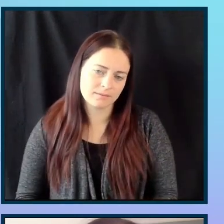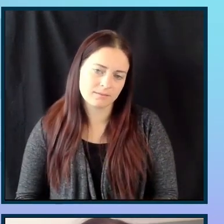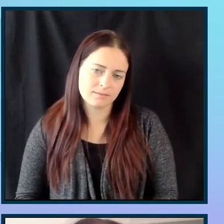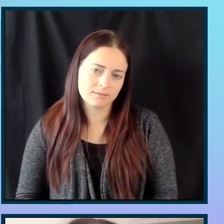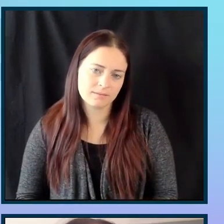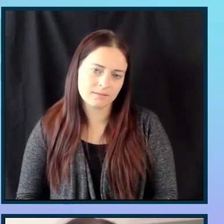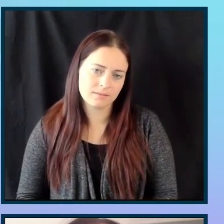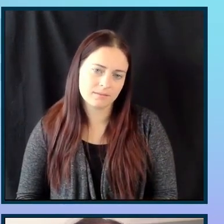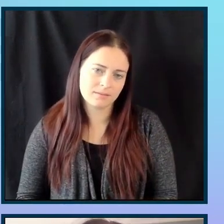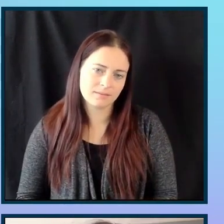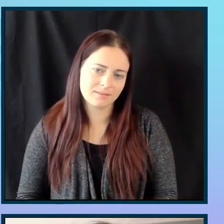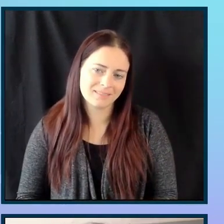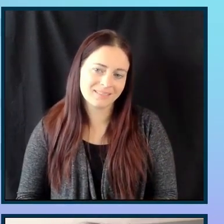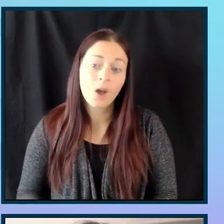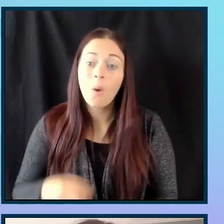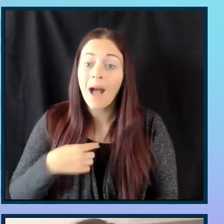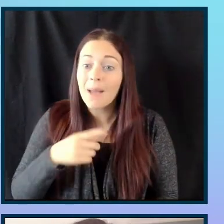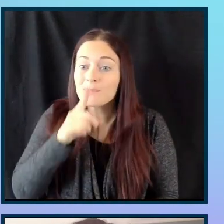I muted myself, who this is for?